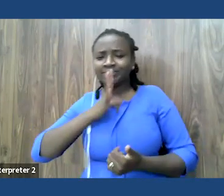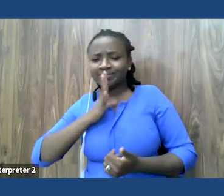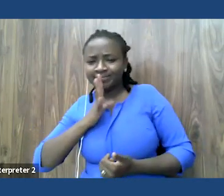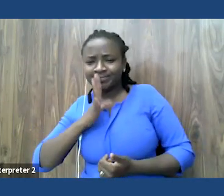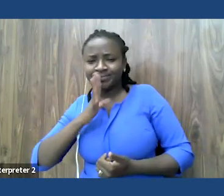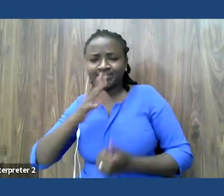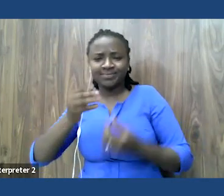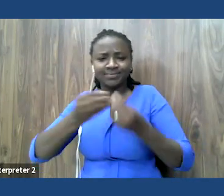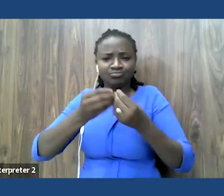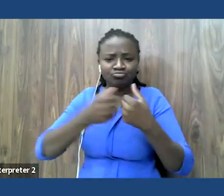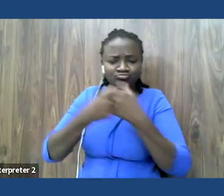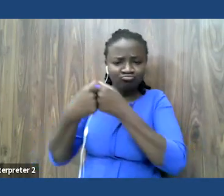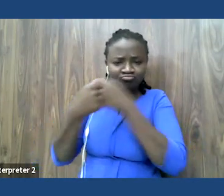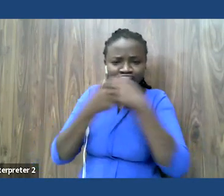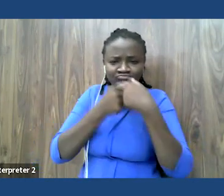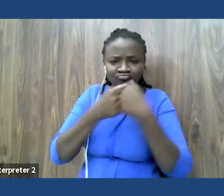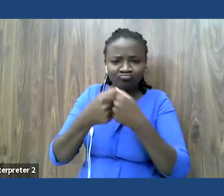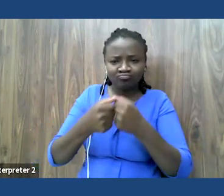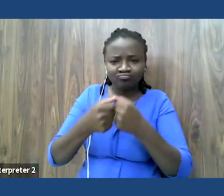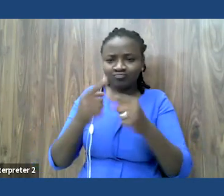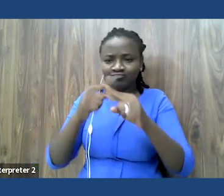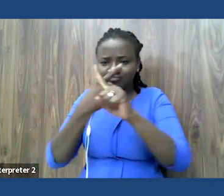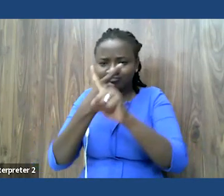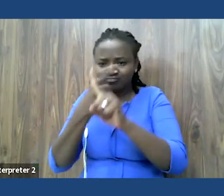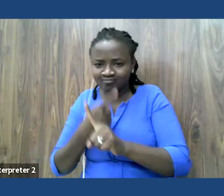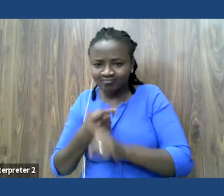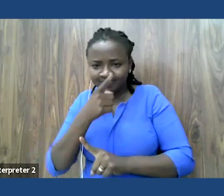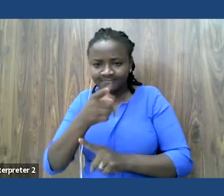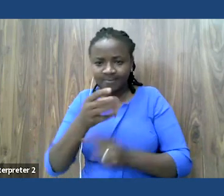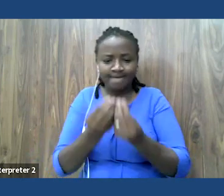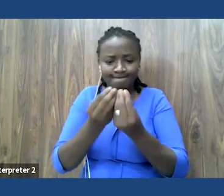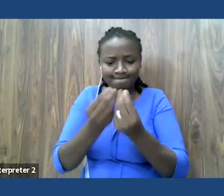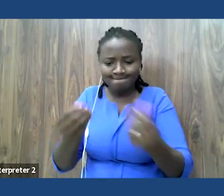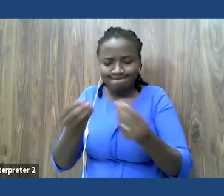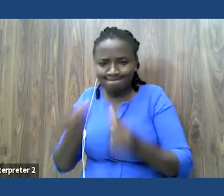of them were using artificial intelligence and making it seamless for people as they're